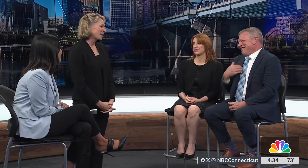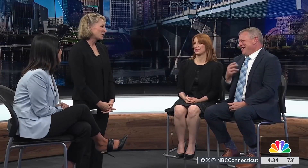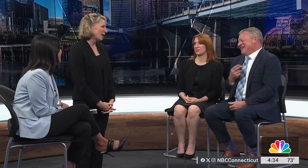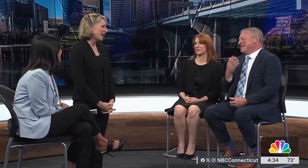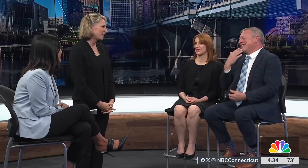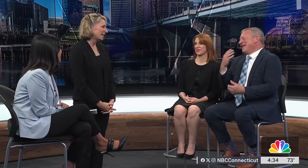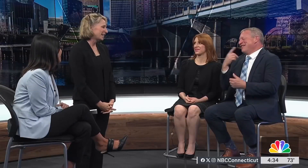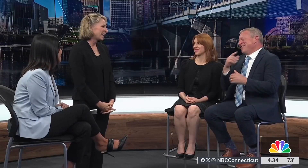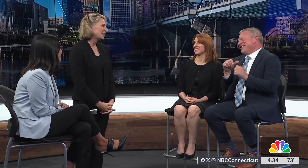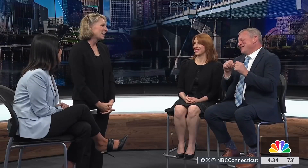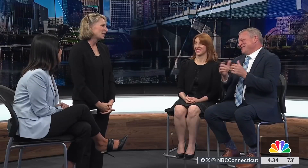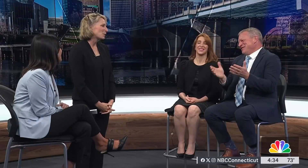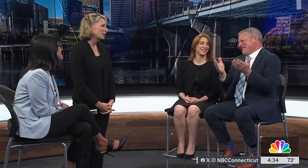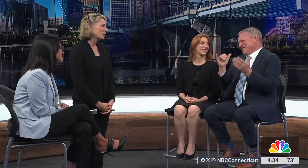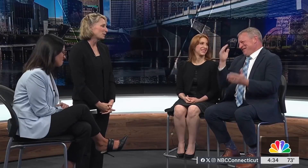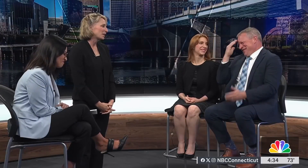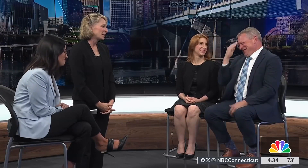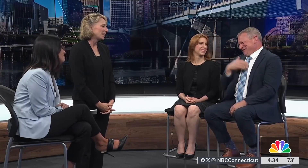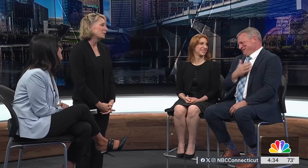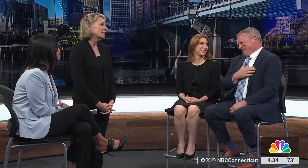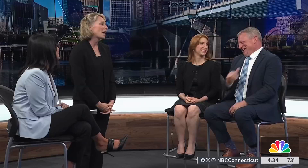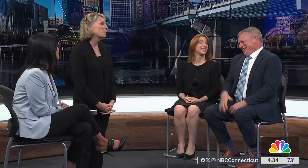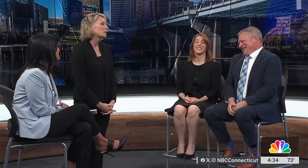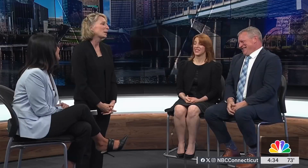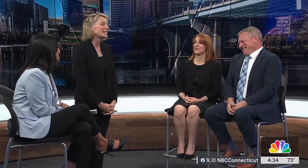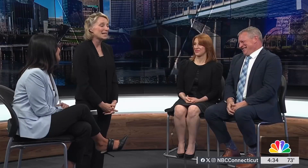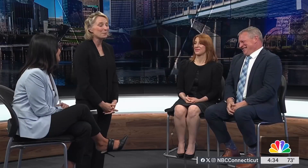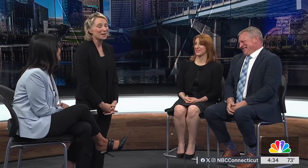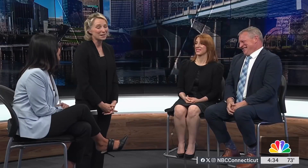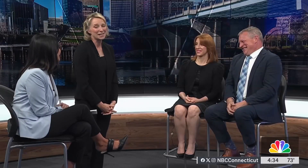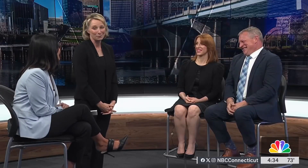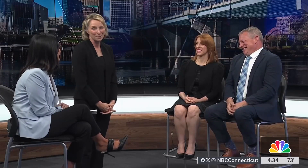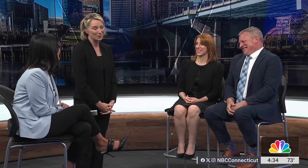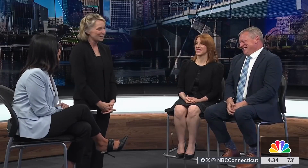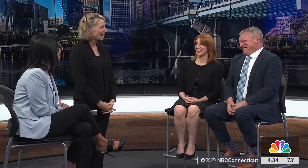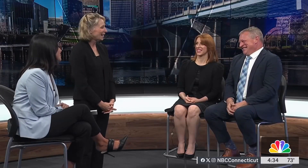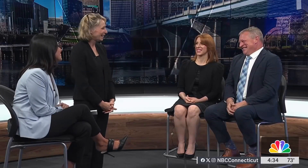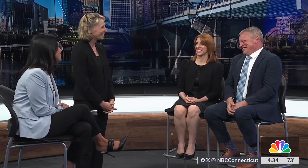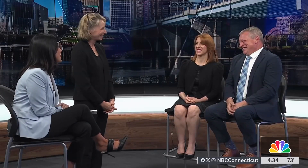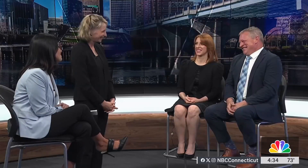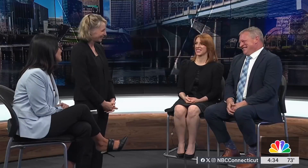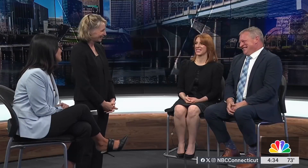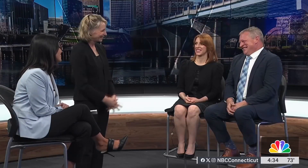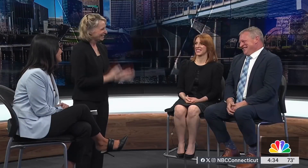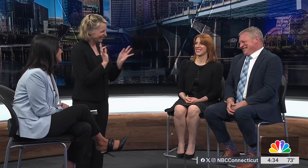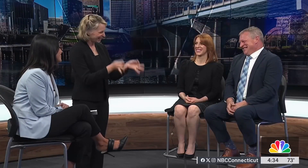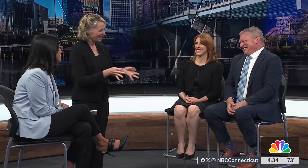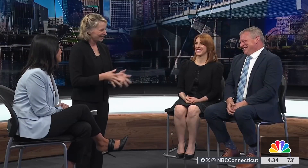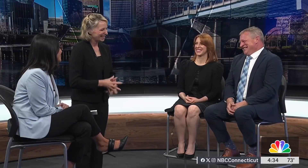our studio several times. You're an expert in this area. Thank you so much again. Thank you so much for having us. And